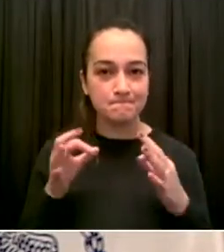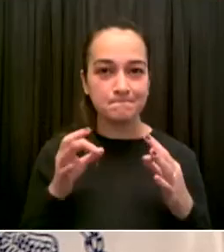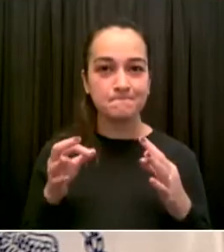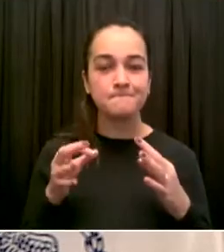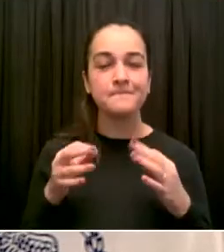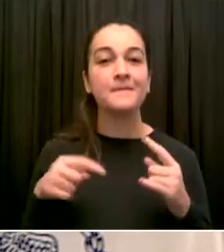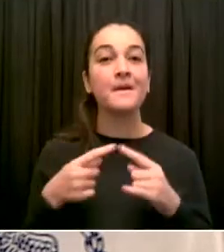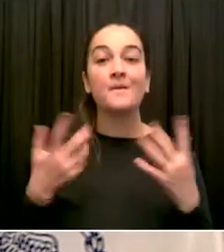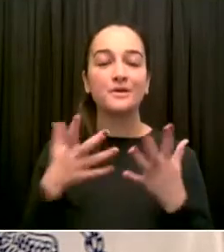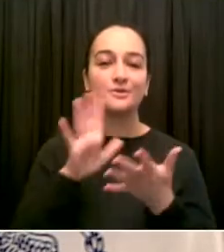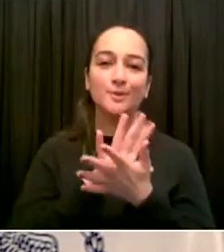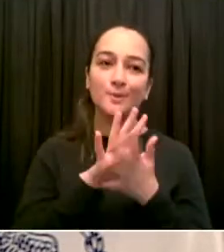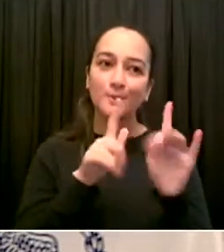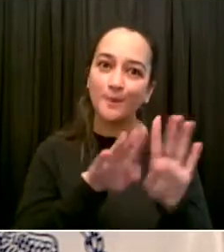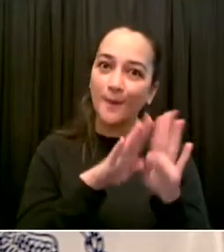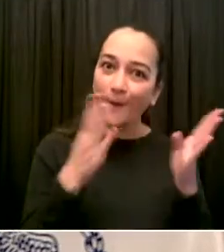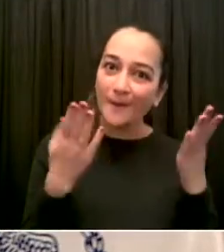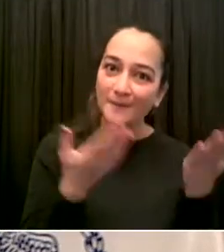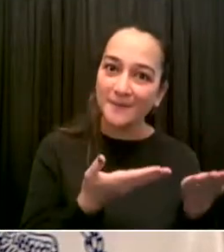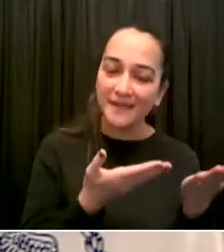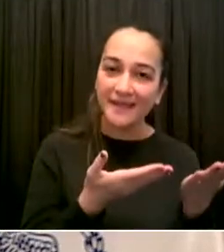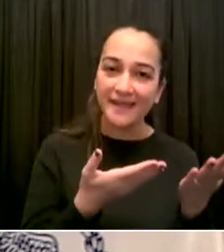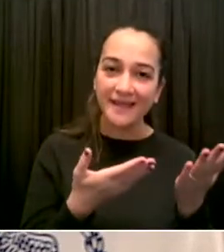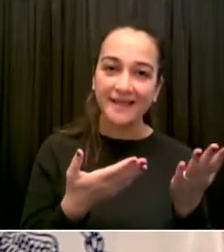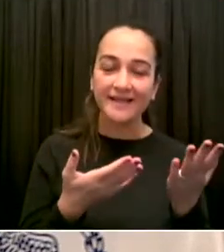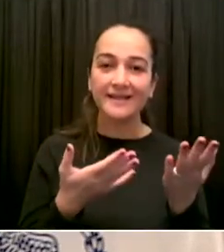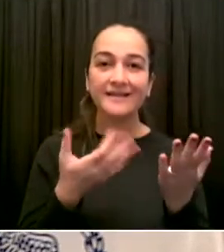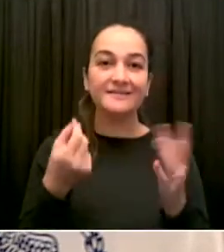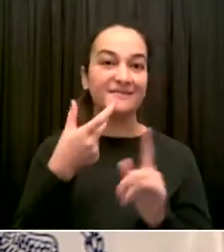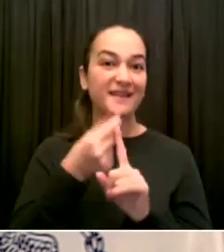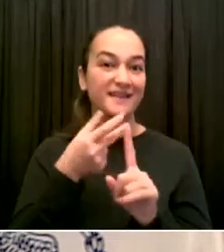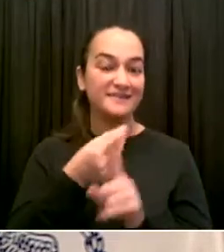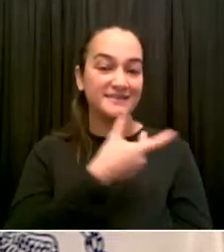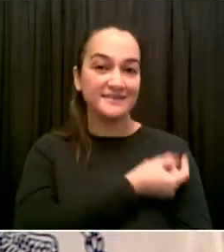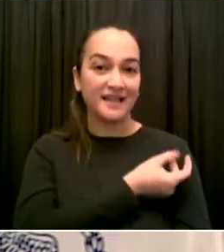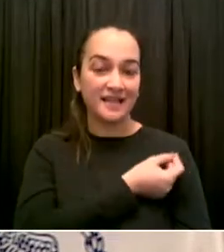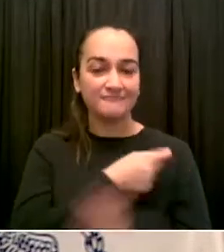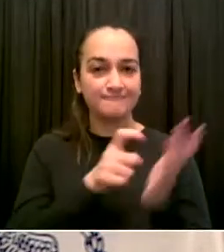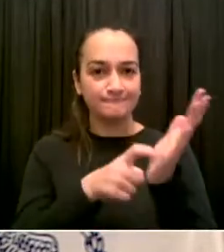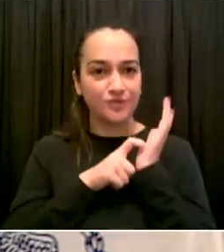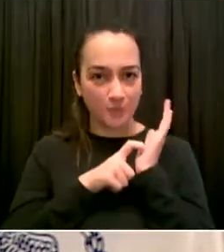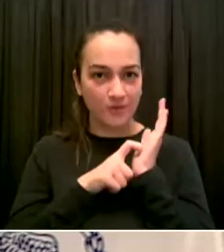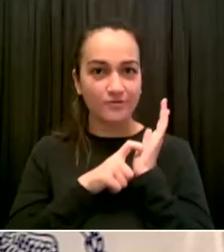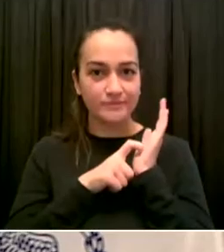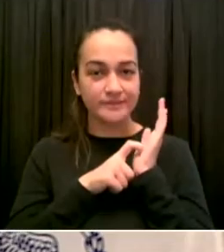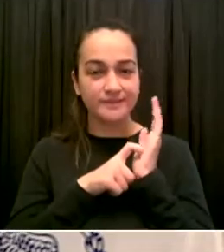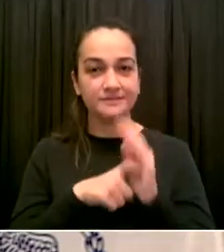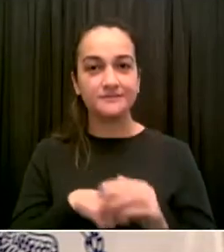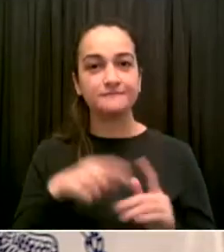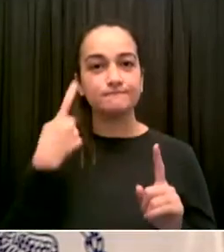I WILL SAY A F EWWORDS IN SPANISH THEY GO BACK TO THE